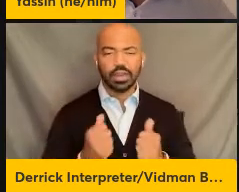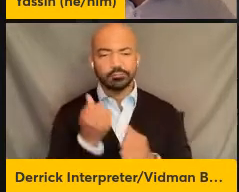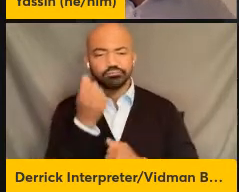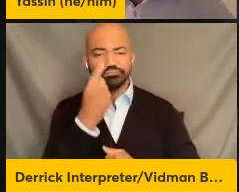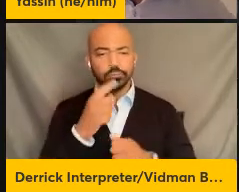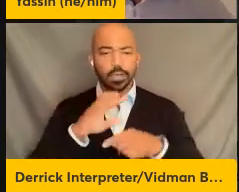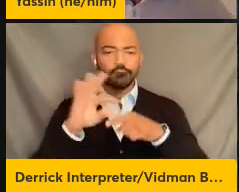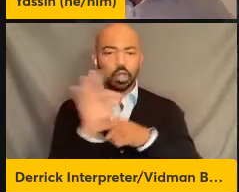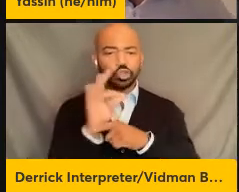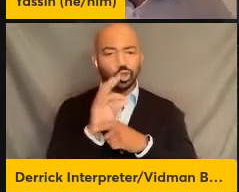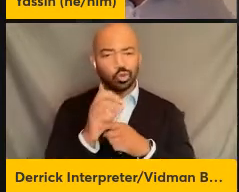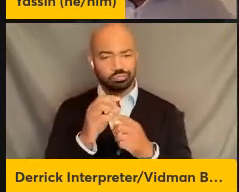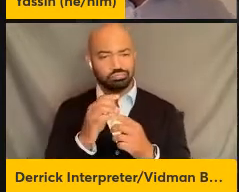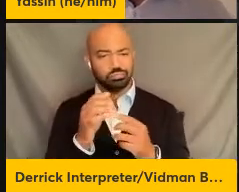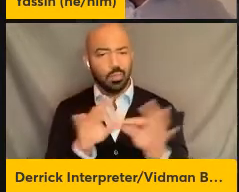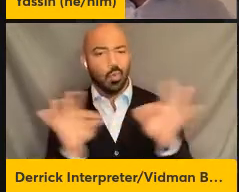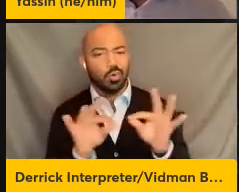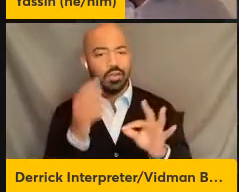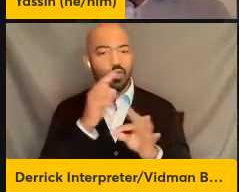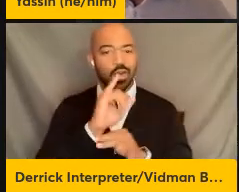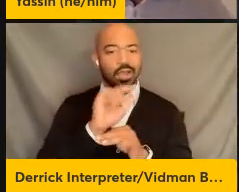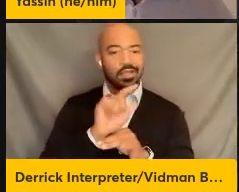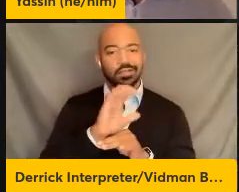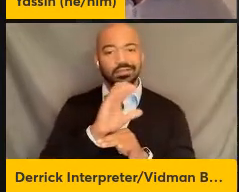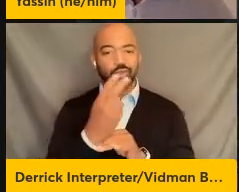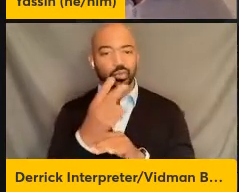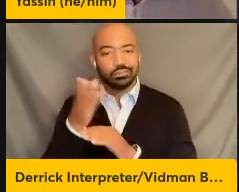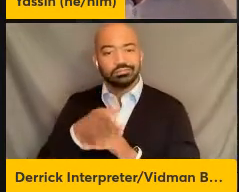of relevance of IOC to T cell interplay. And